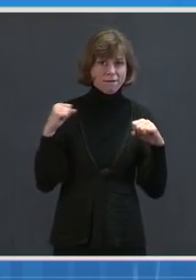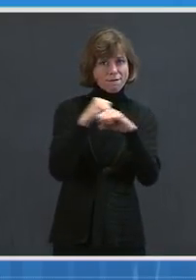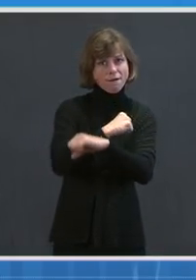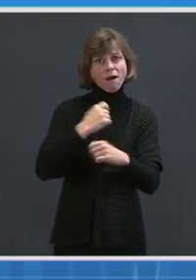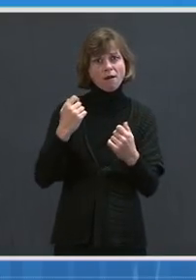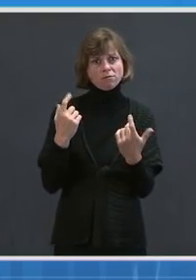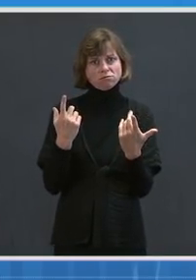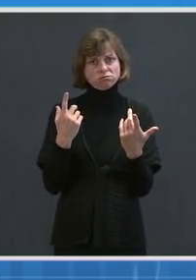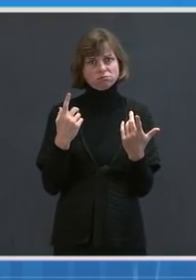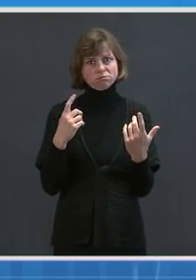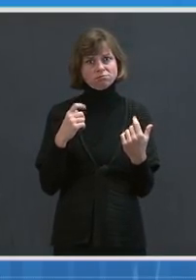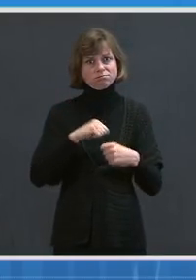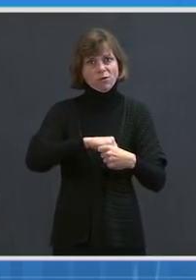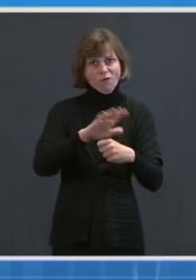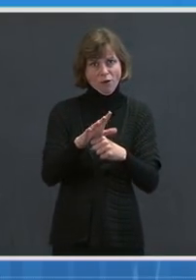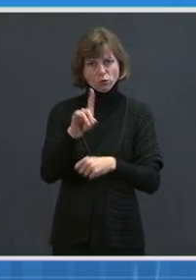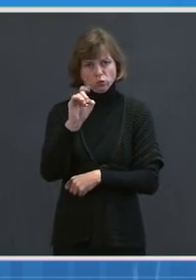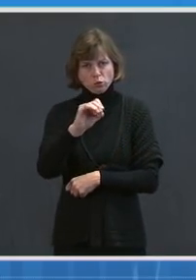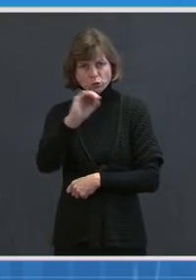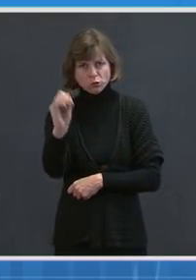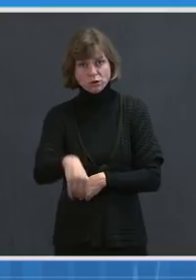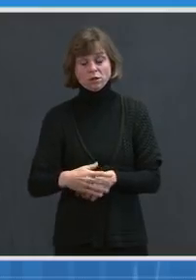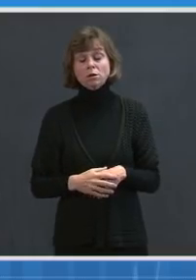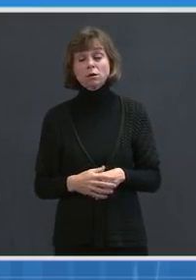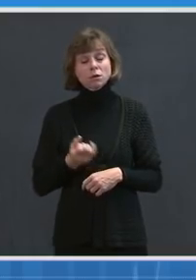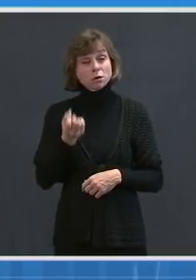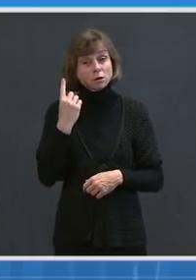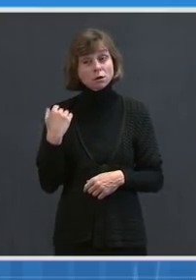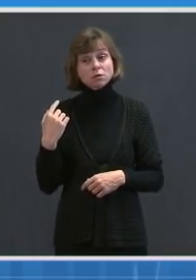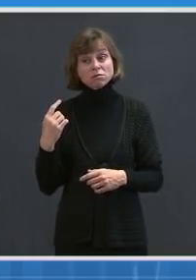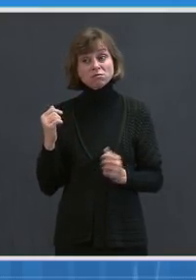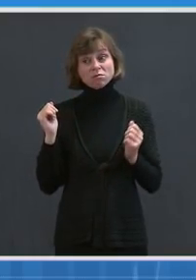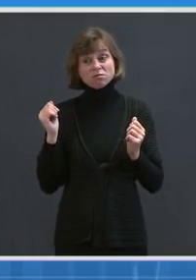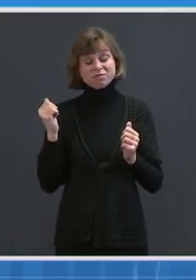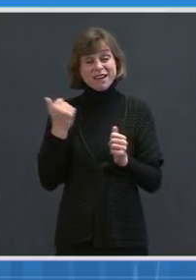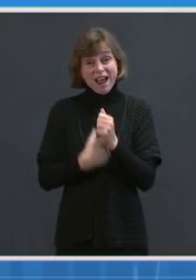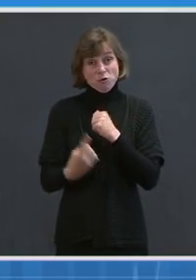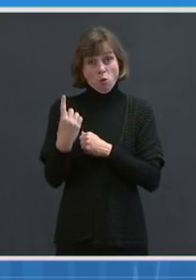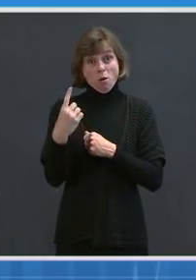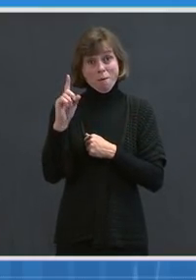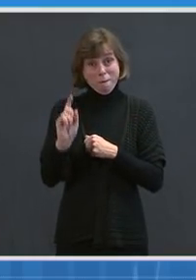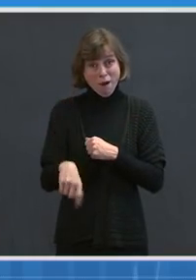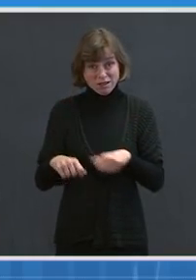As much sacrifice as this requires from everyone, we are making progress.